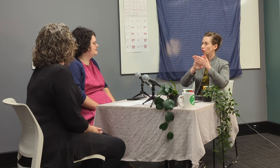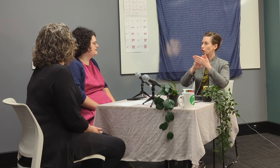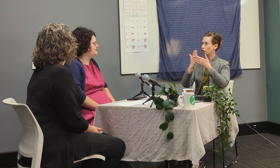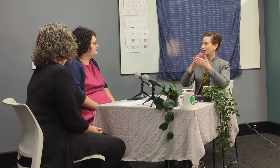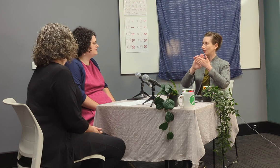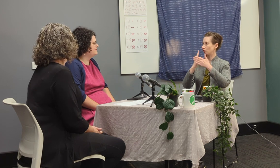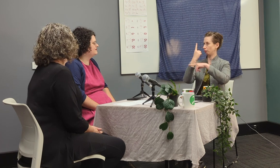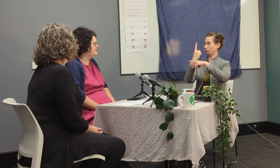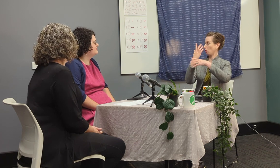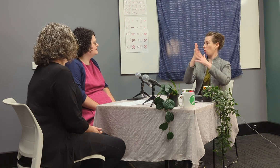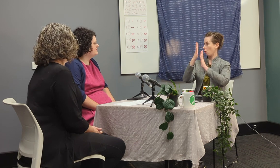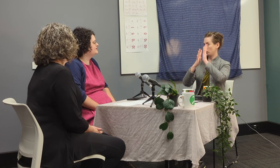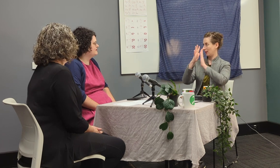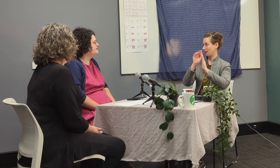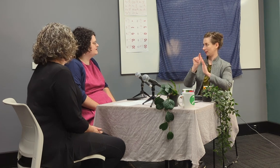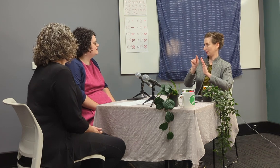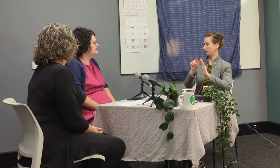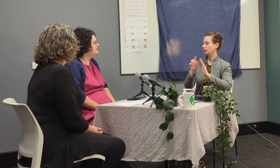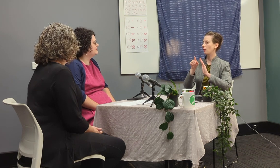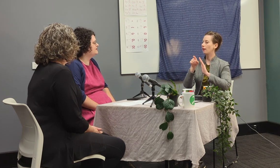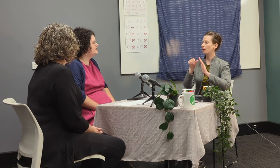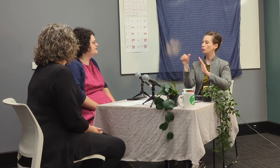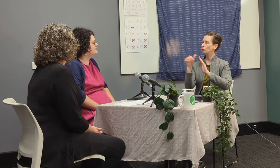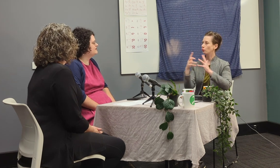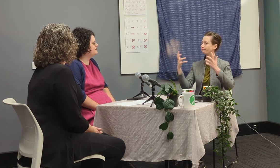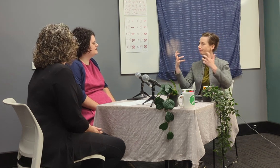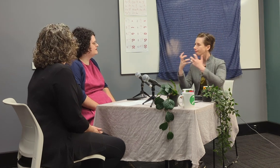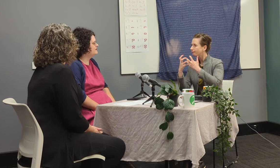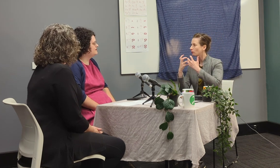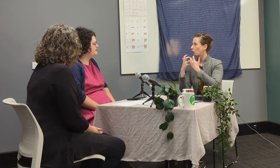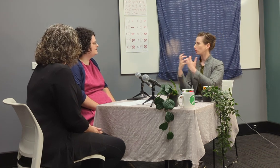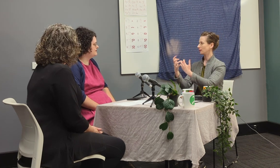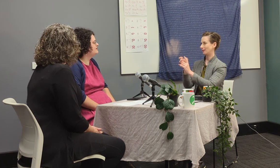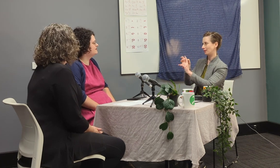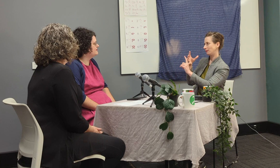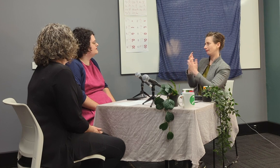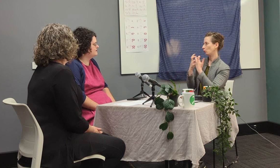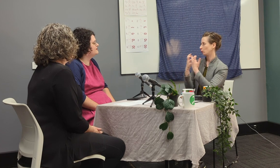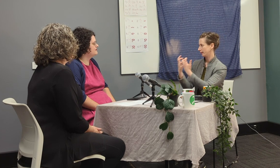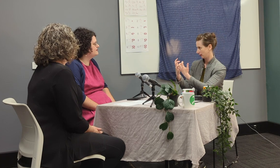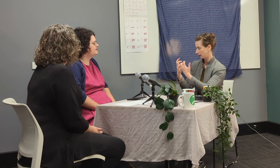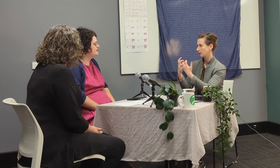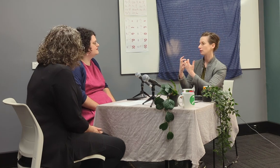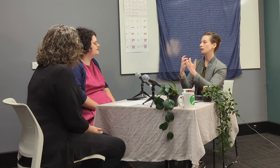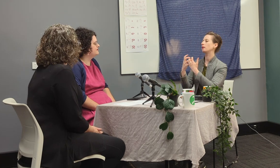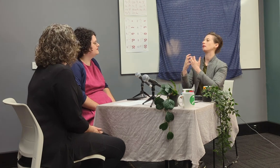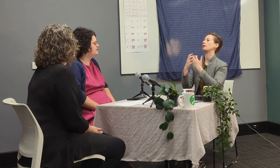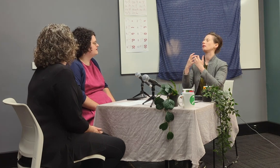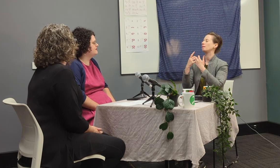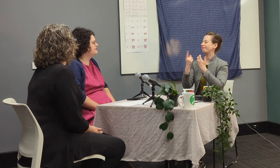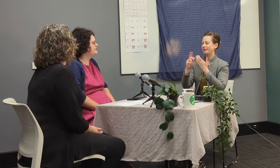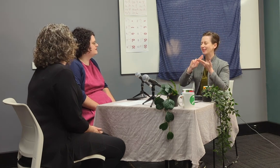that any online translation in Auslan matches the intended audience – the specific audience.